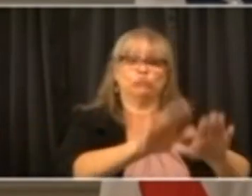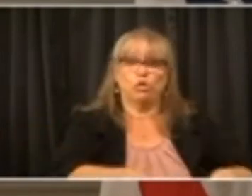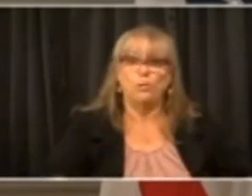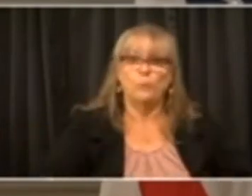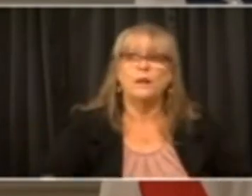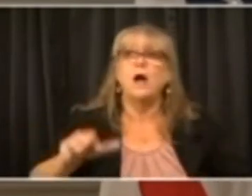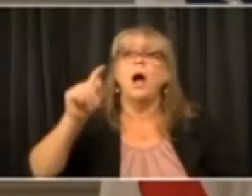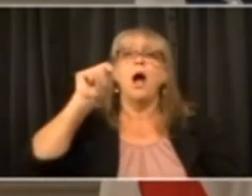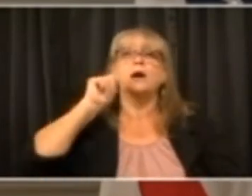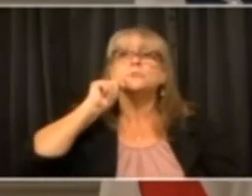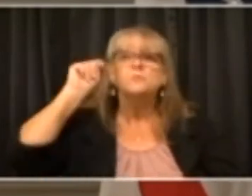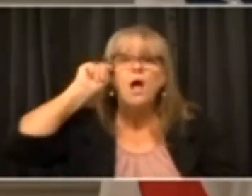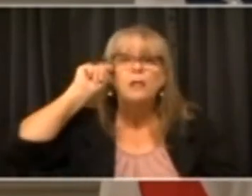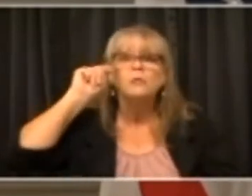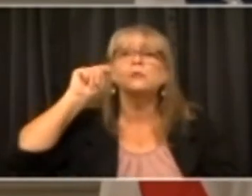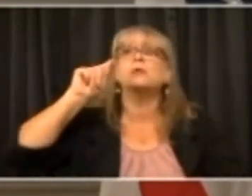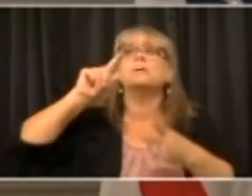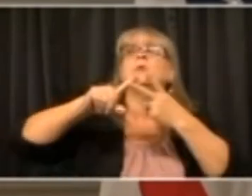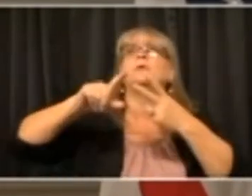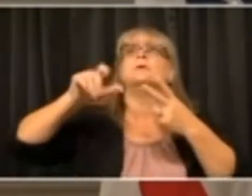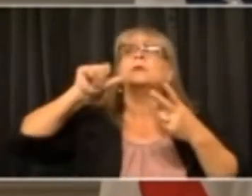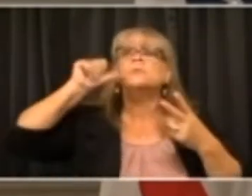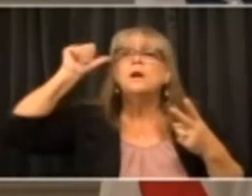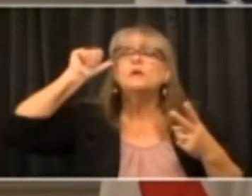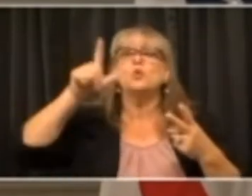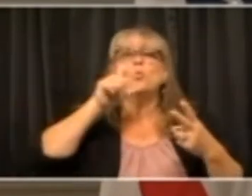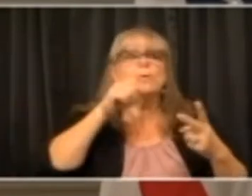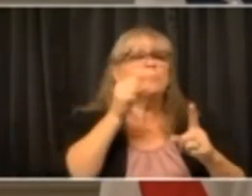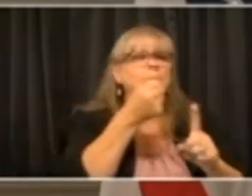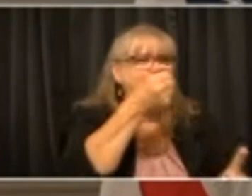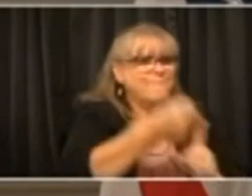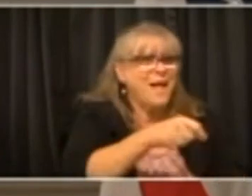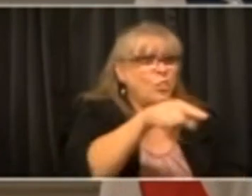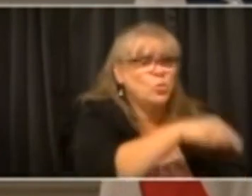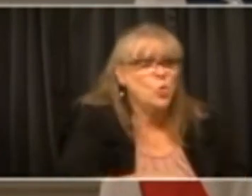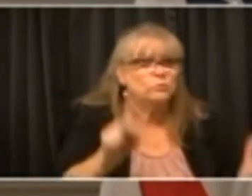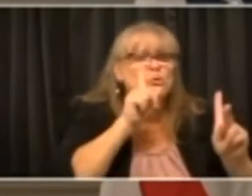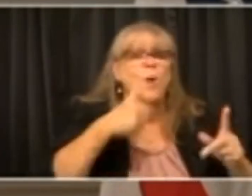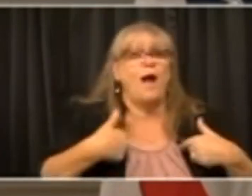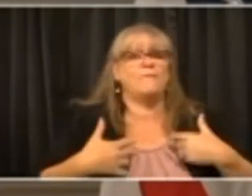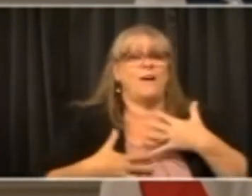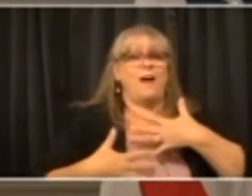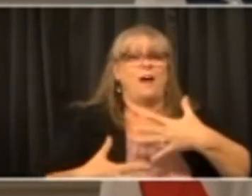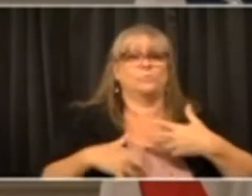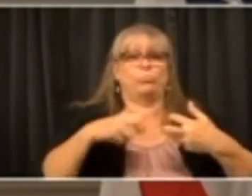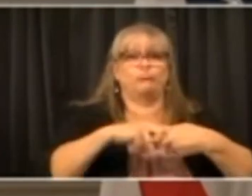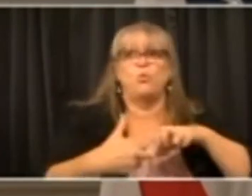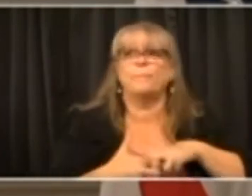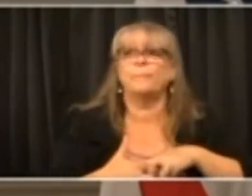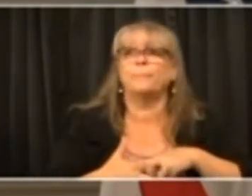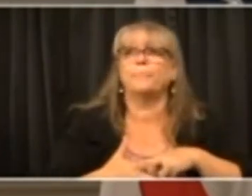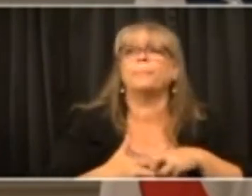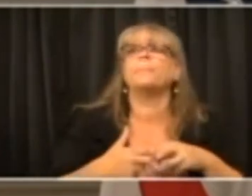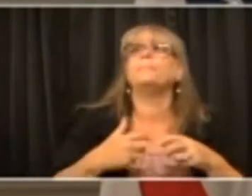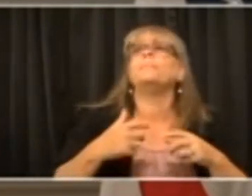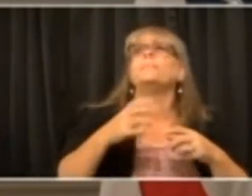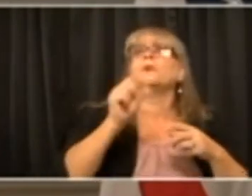or copd people with these conditions are recommended to not exert themselves outdoors for prolonged periods of time when air